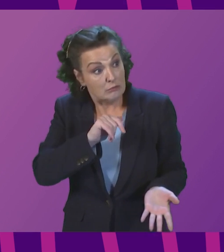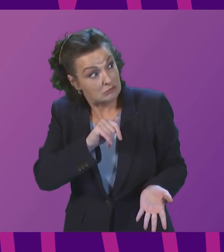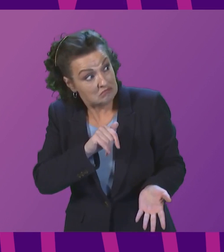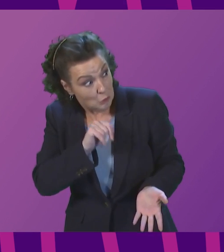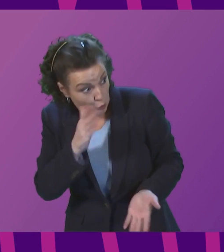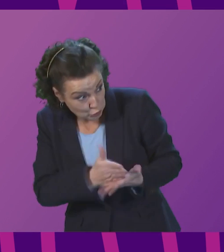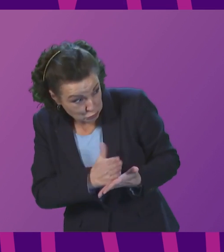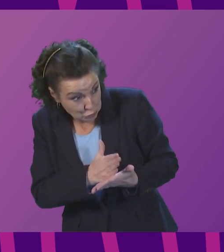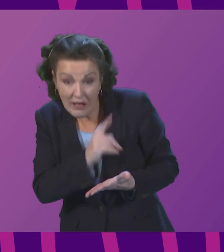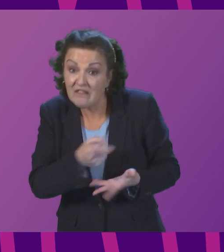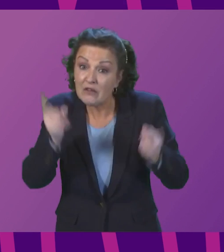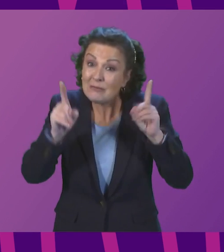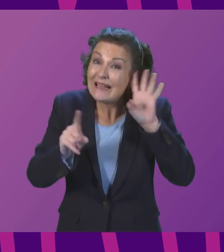would have been able to hear it.